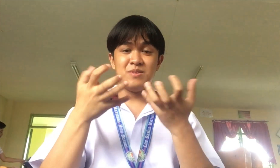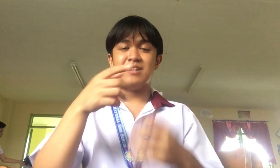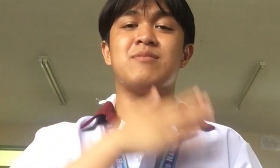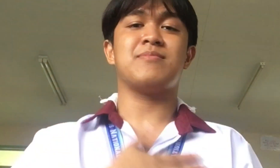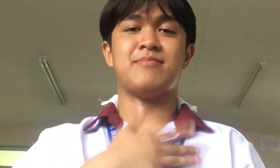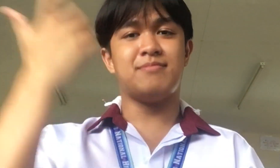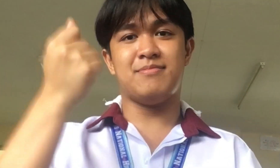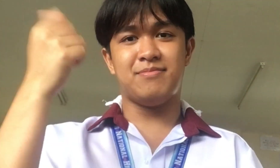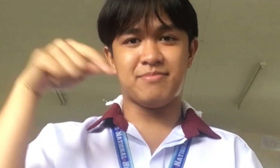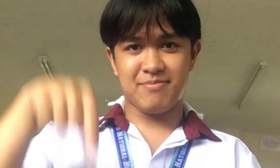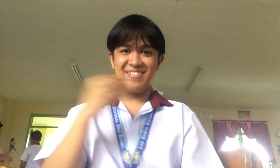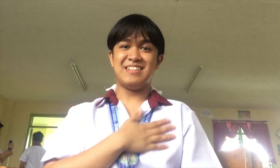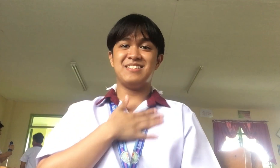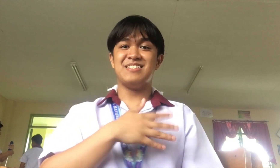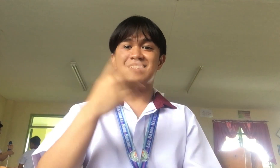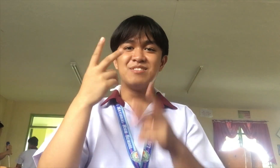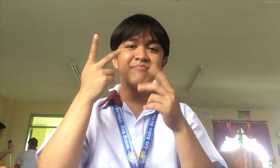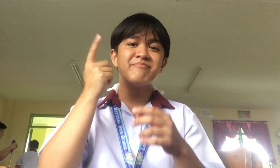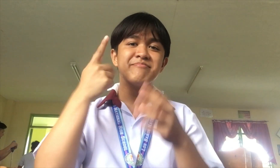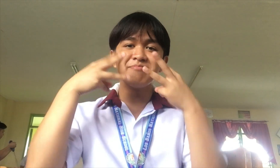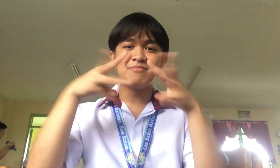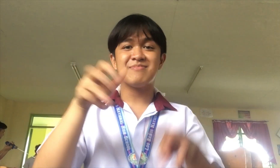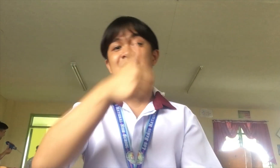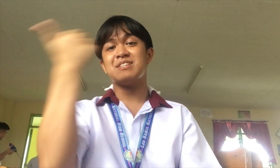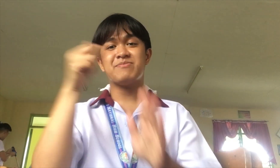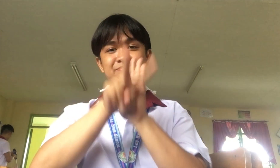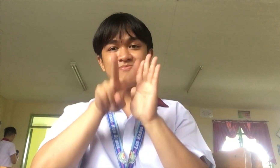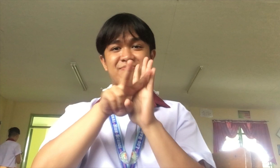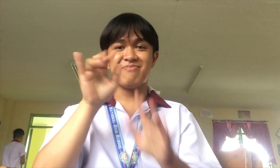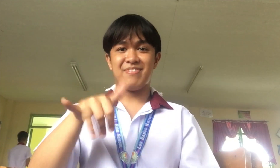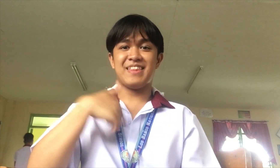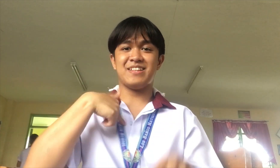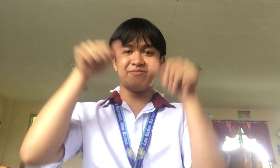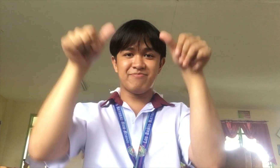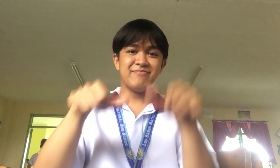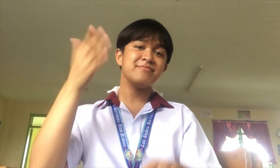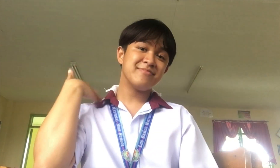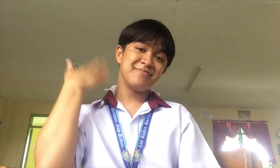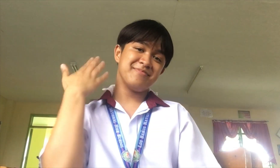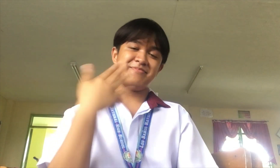Please subscribe again and keep watching other videos on my channel